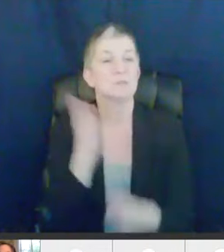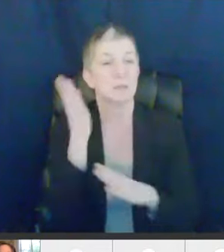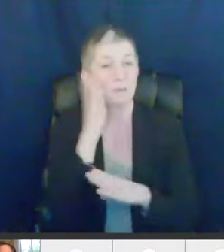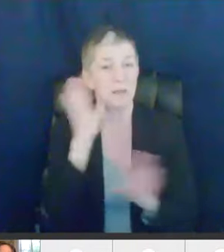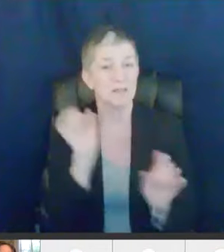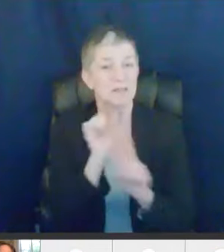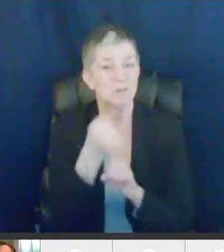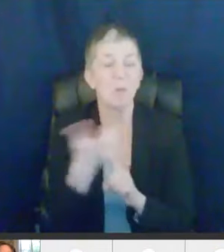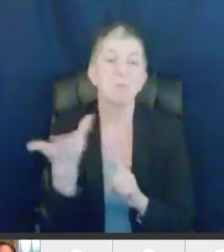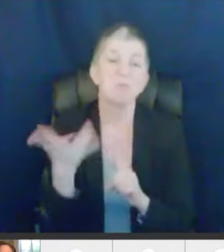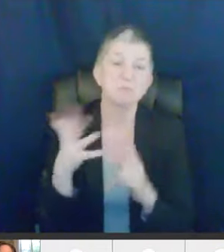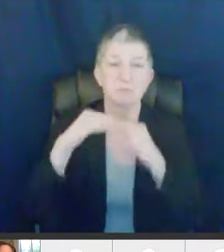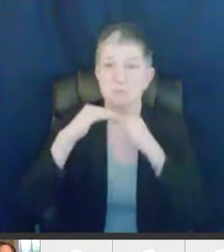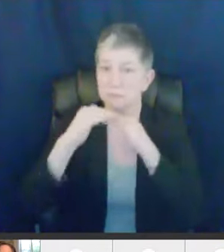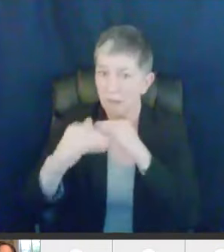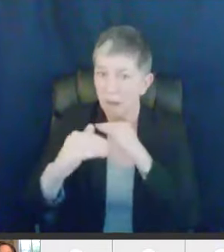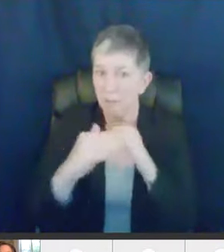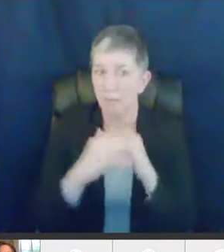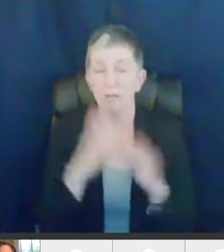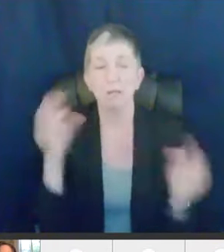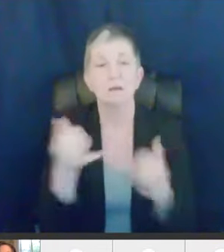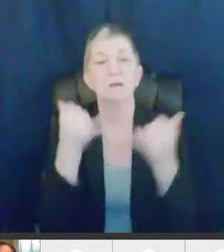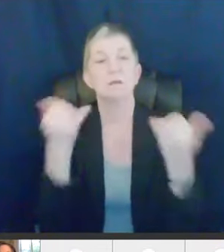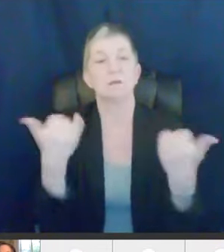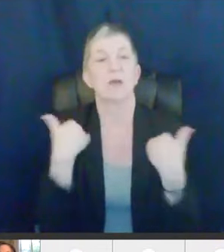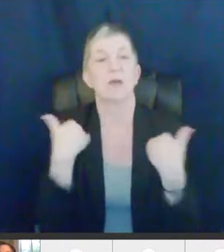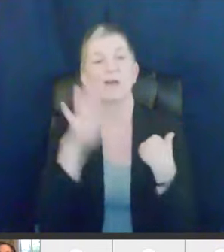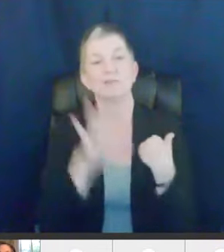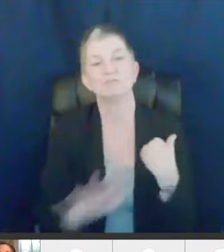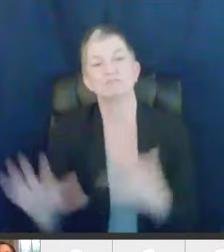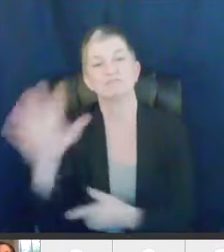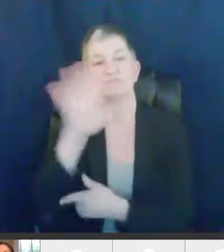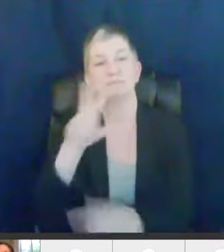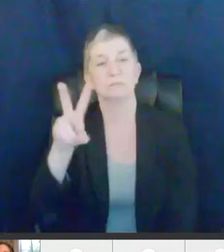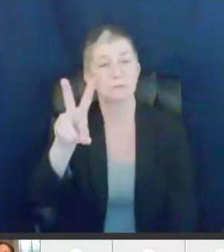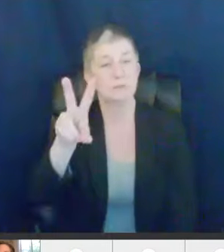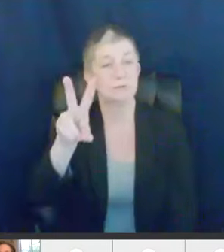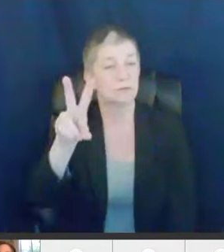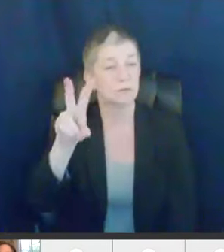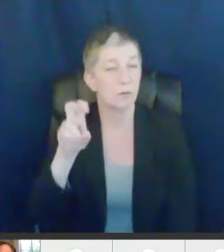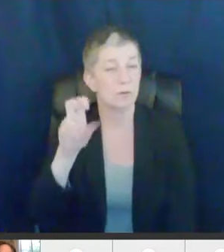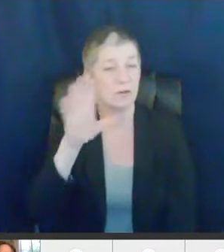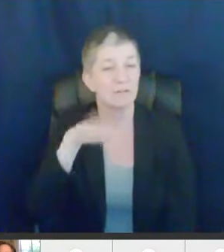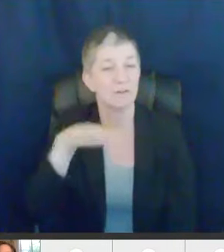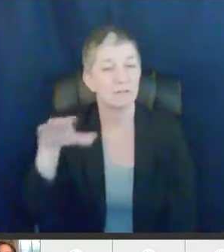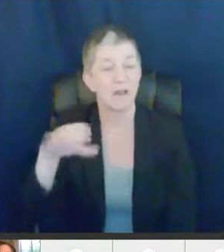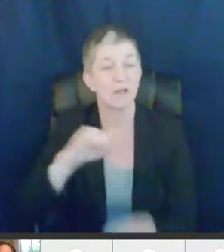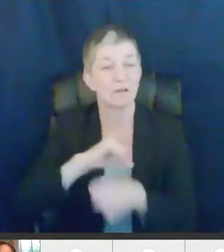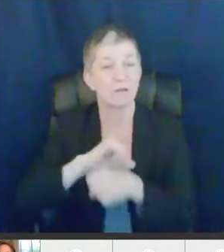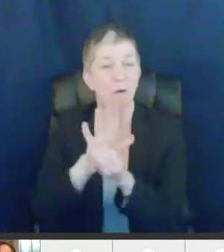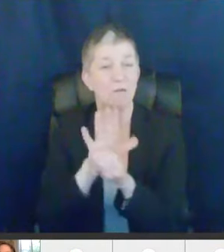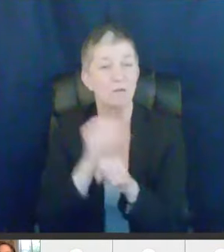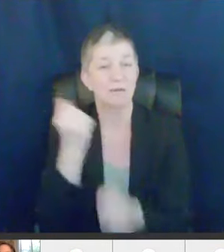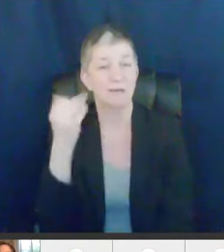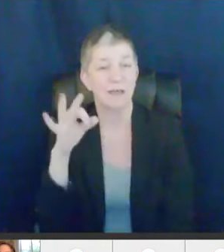stable today we have approximately 255 covid19 patients that are in our